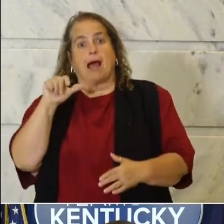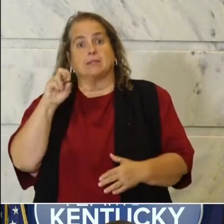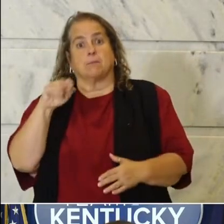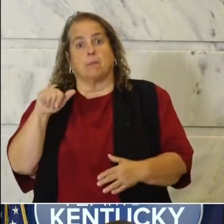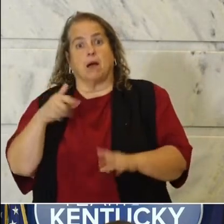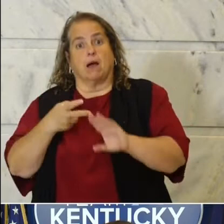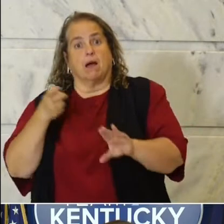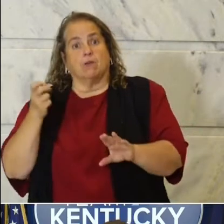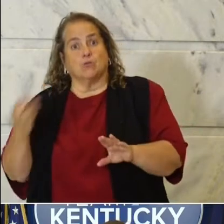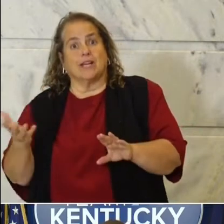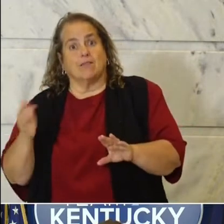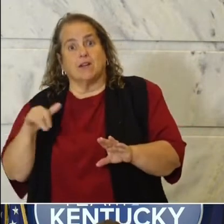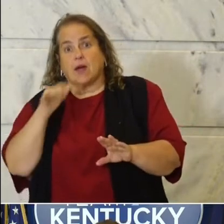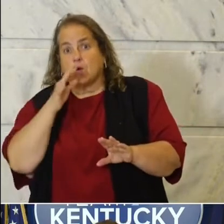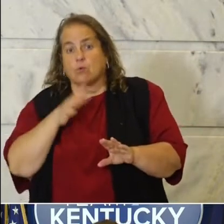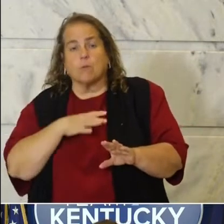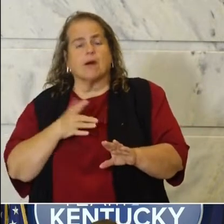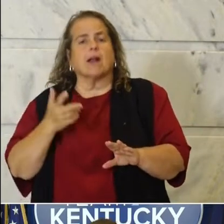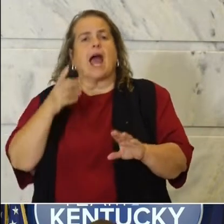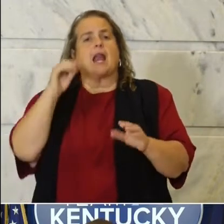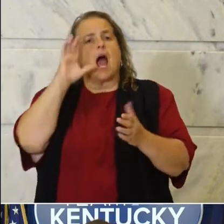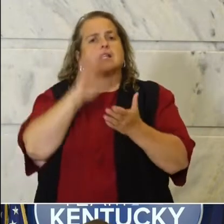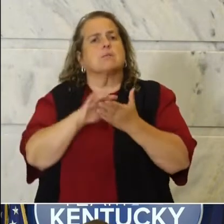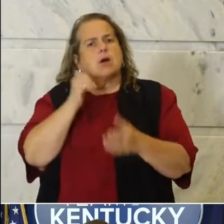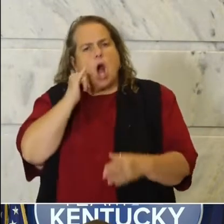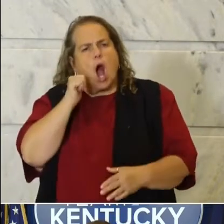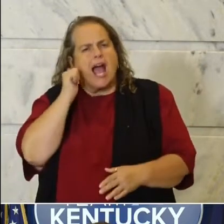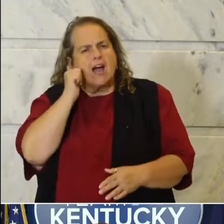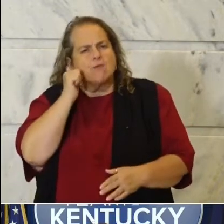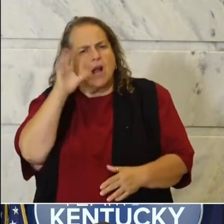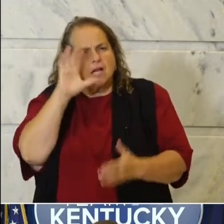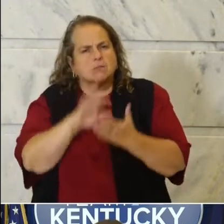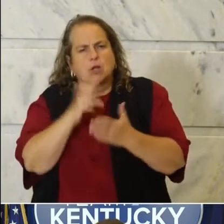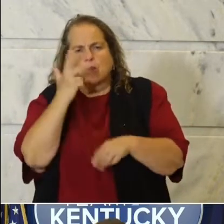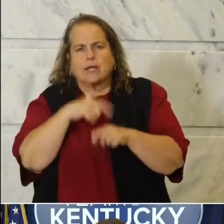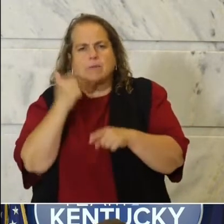single day, not knowing whether she can even hear his voice. And they got hurt